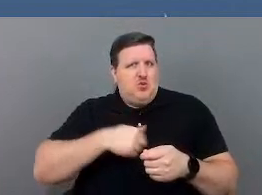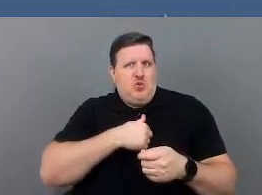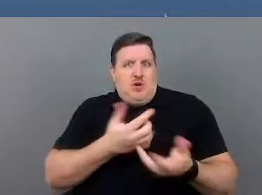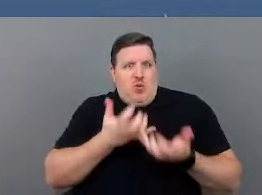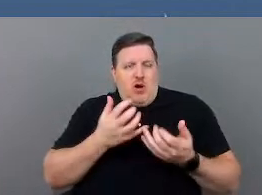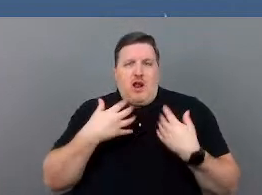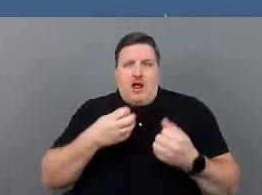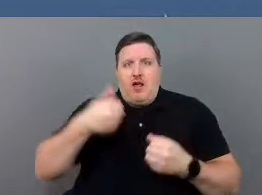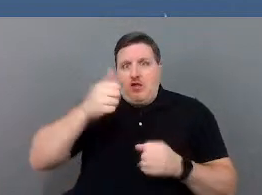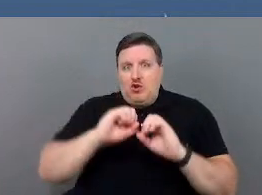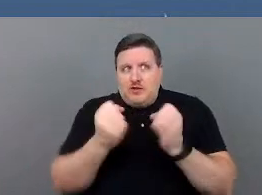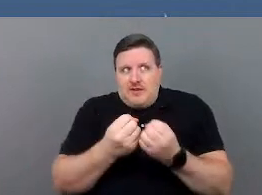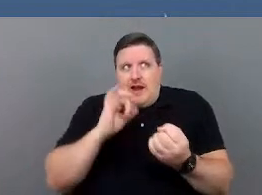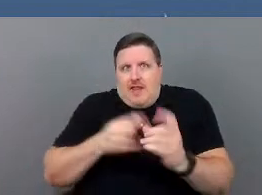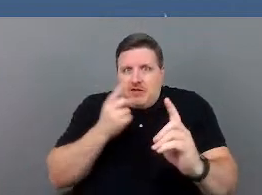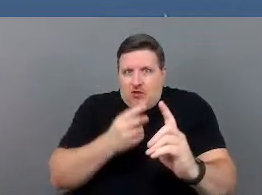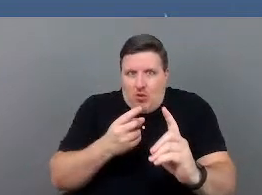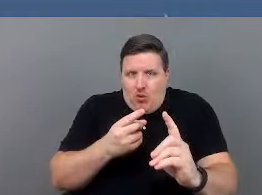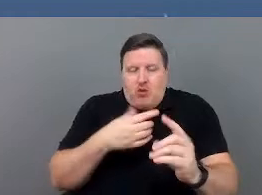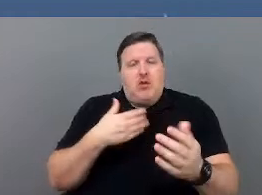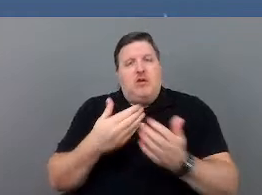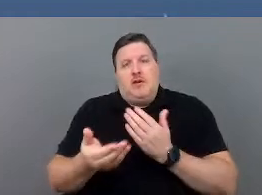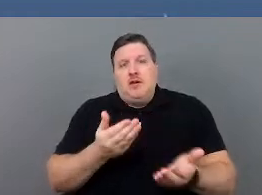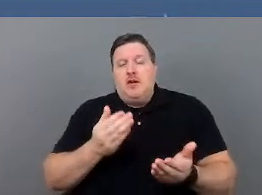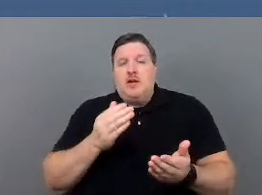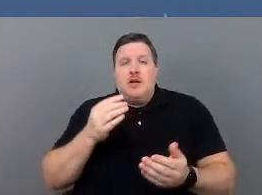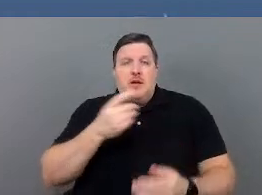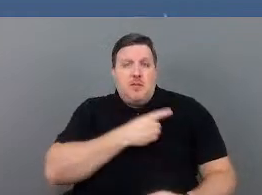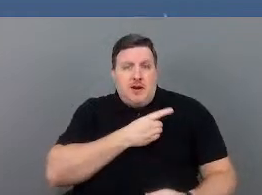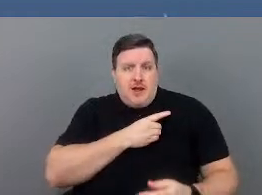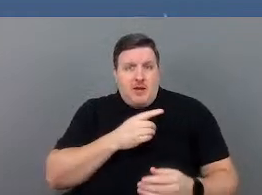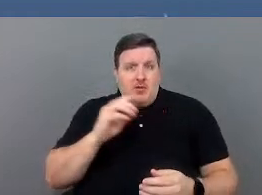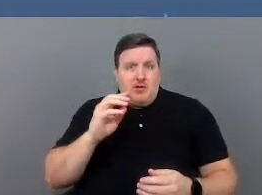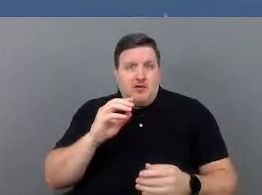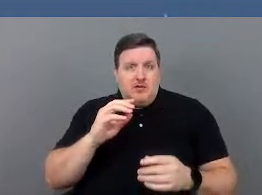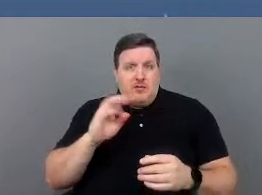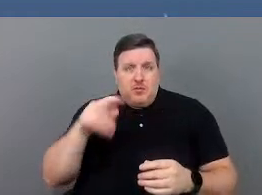SCORE BOARDS ARE NOT LOOKING GOOD FOR THEM AND I FIND IT ODD PEOPLE WANT TO FIX THE CRIME AND SHOOTING AND THEY